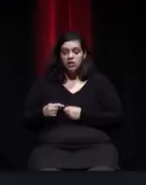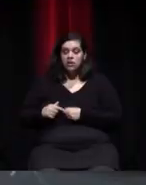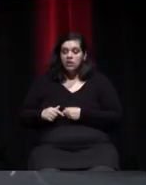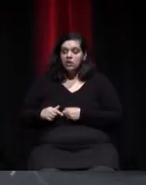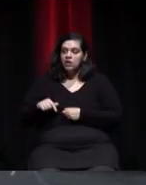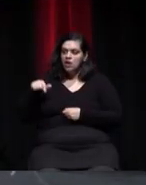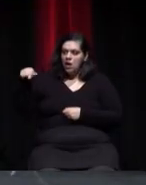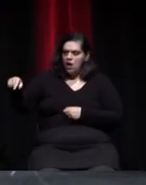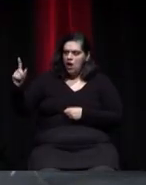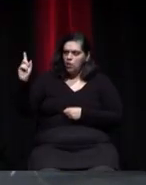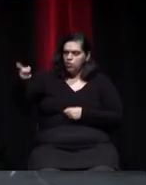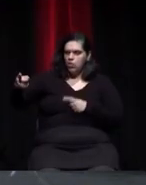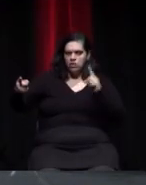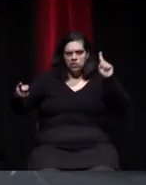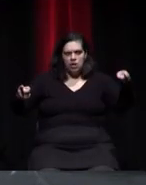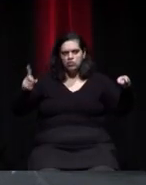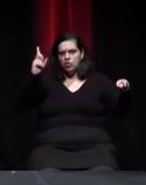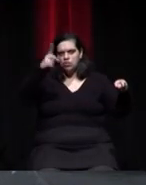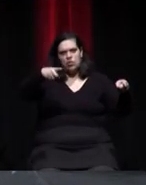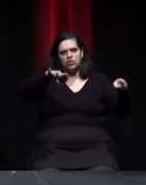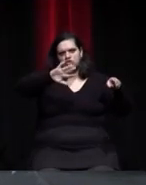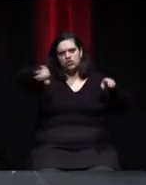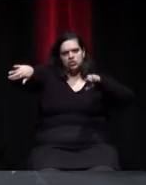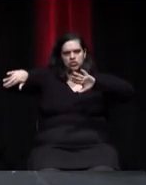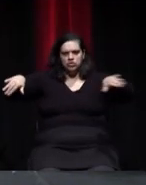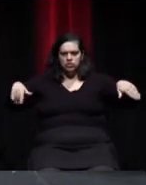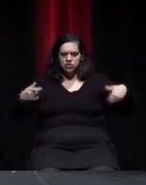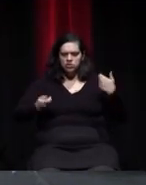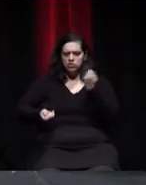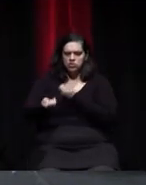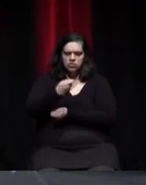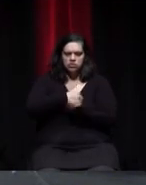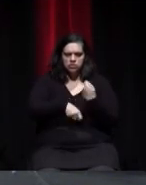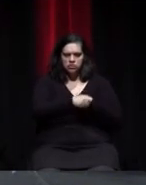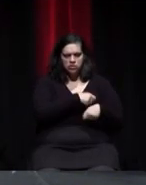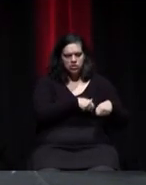the negotiation of any human activity and the moving on.